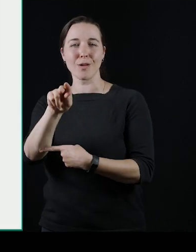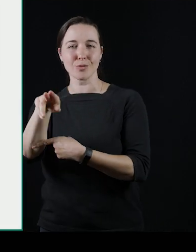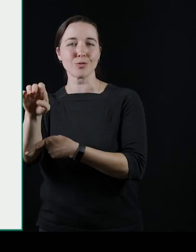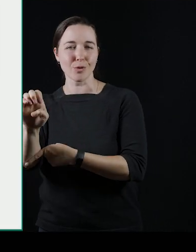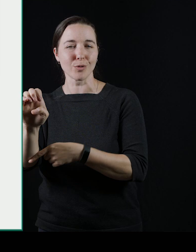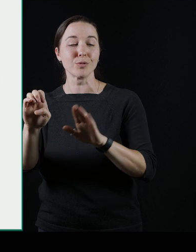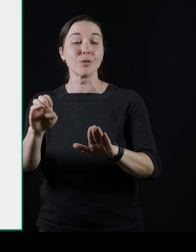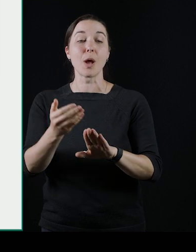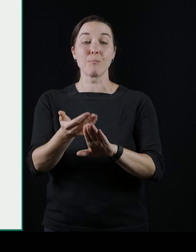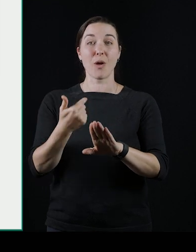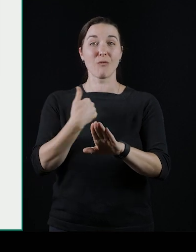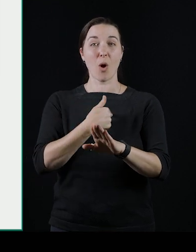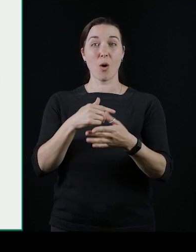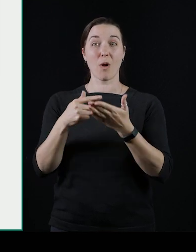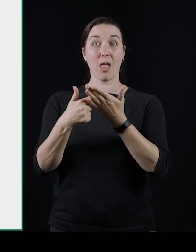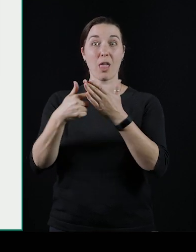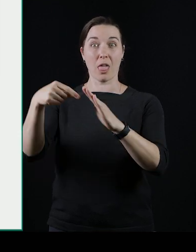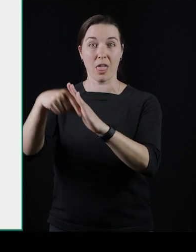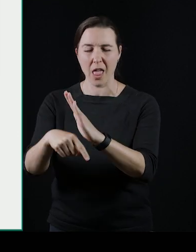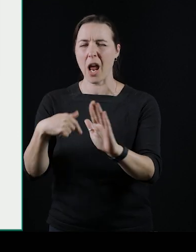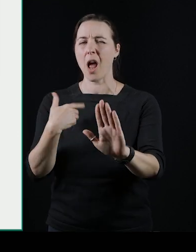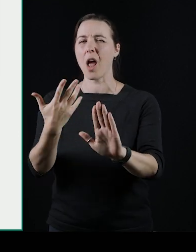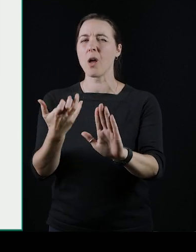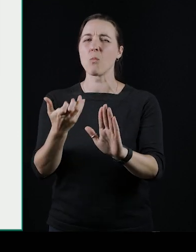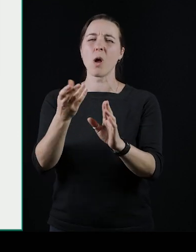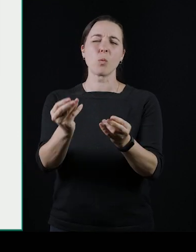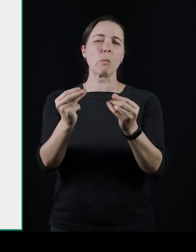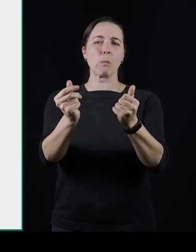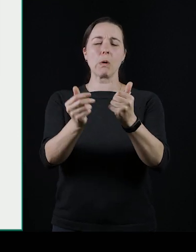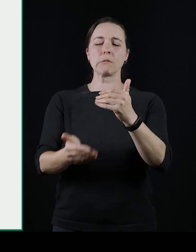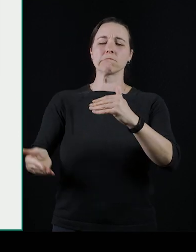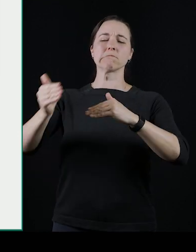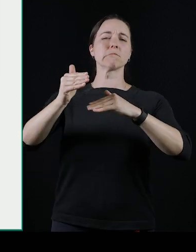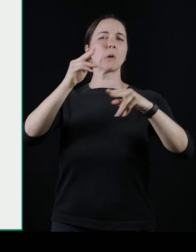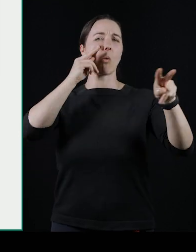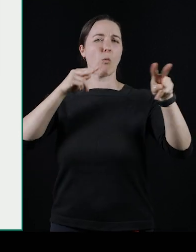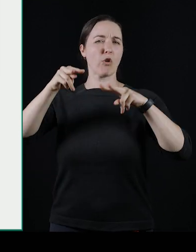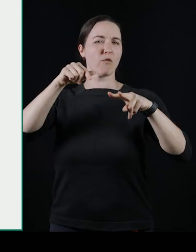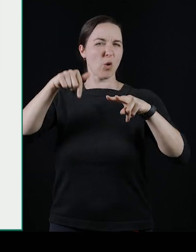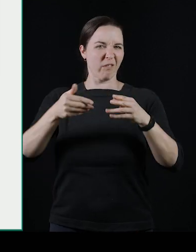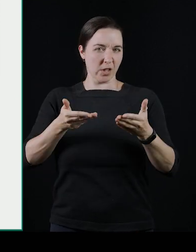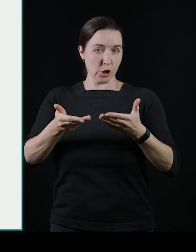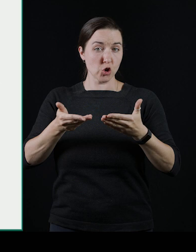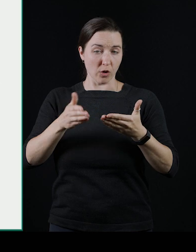Before we dive into that, I just want to give you a quick high-level overview of the service.